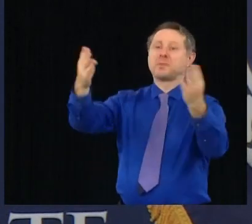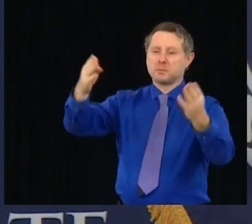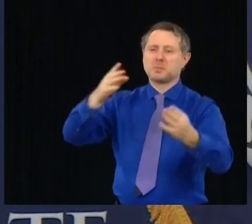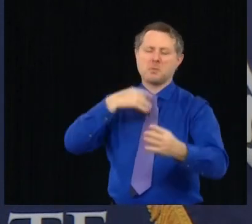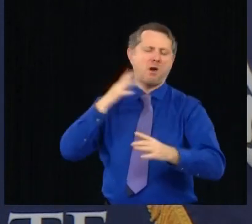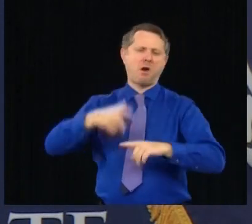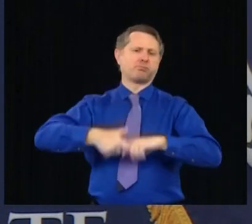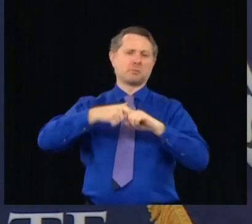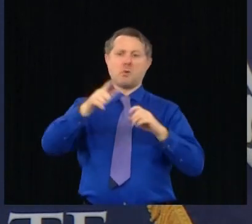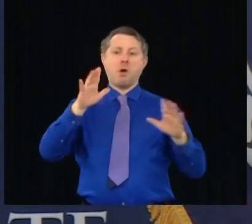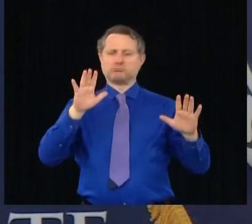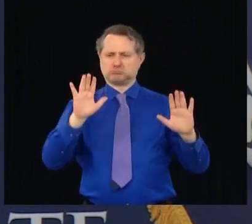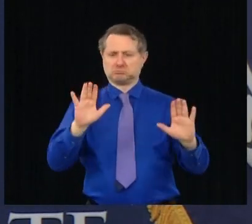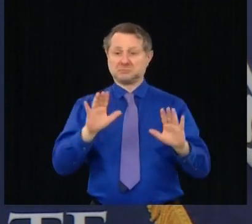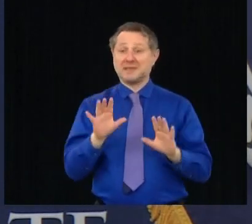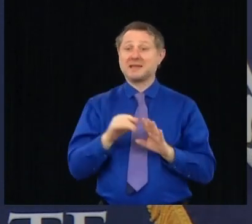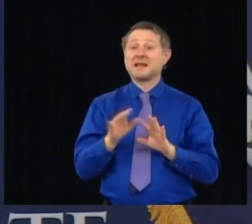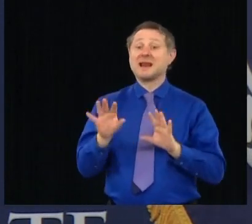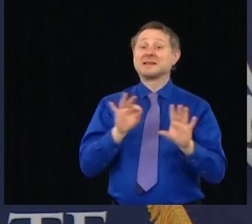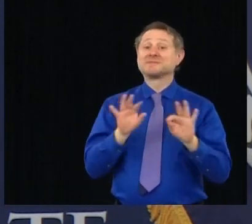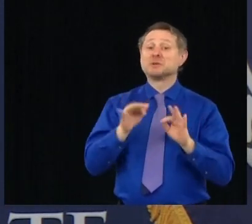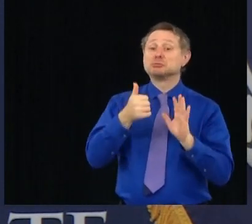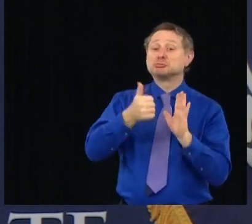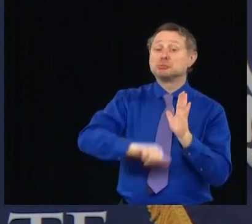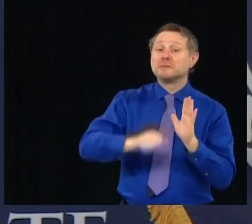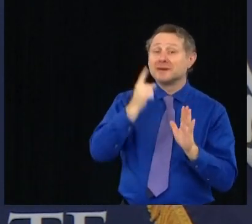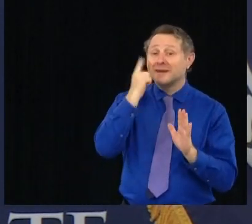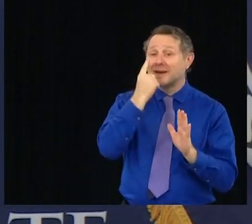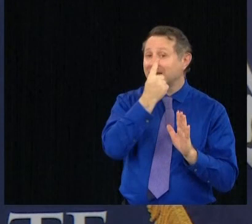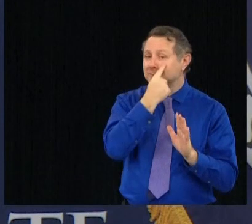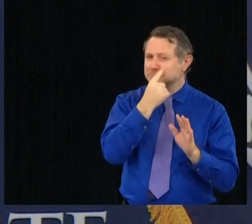ENFORCE THOSE LAWS UNTIL YOU CAN GO INTO THE DMV.